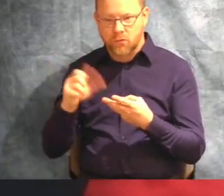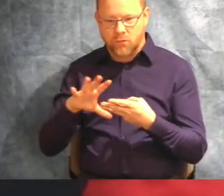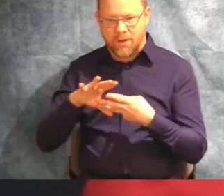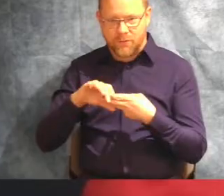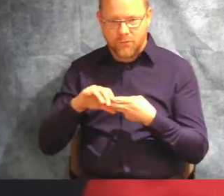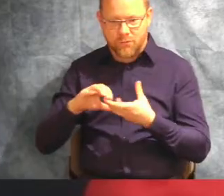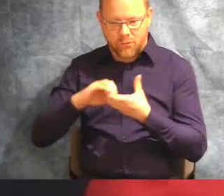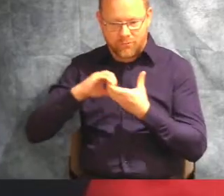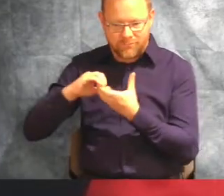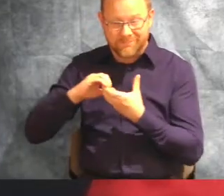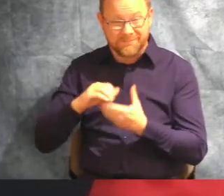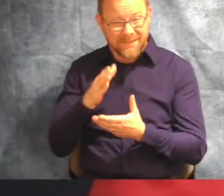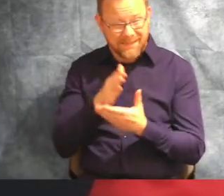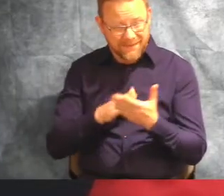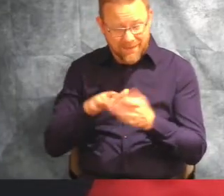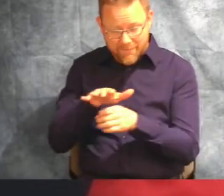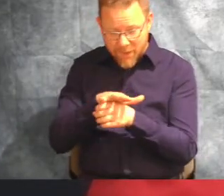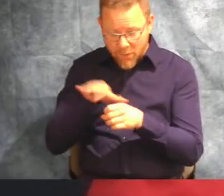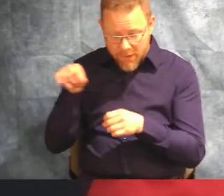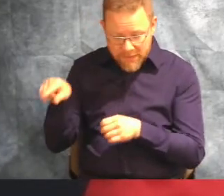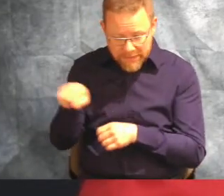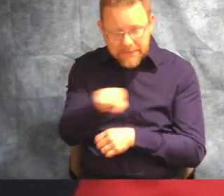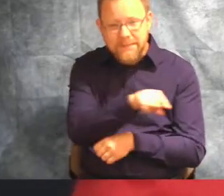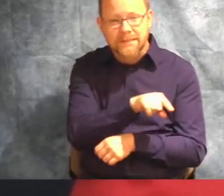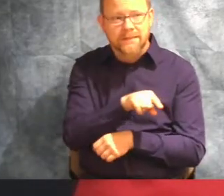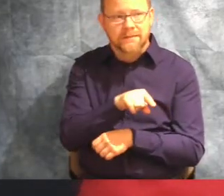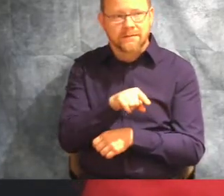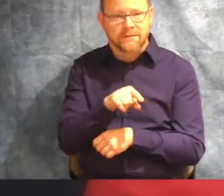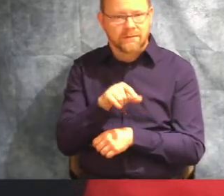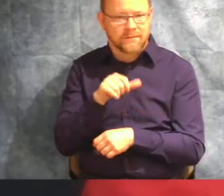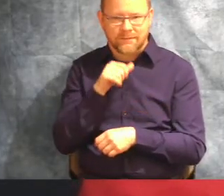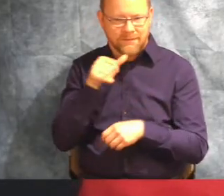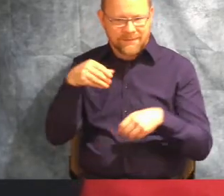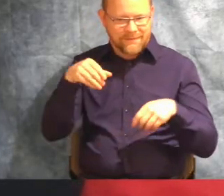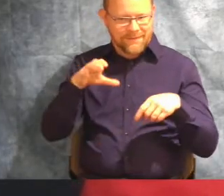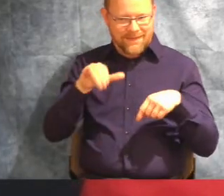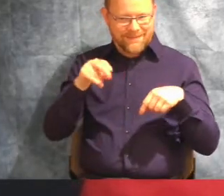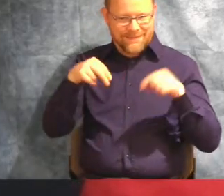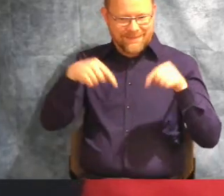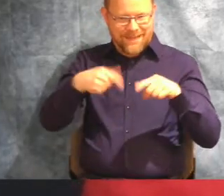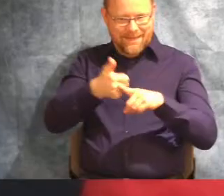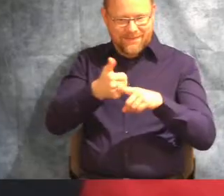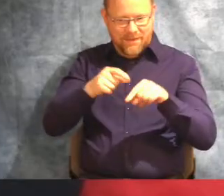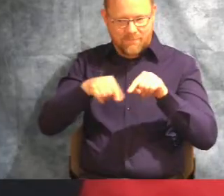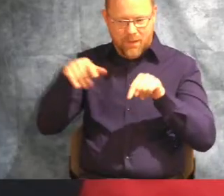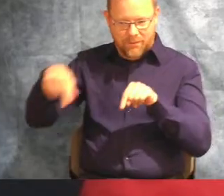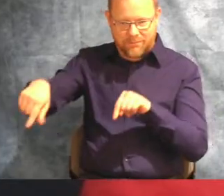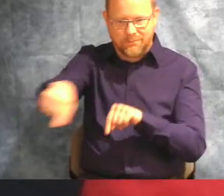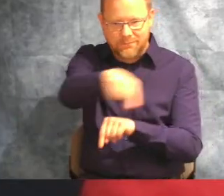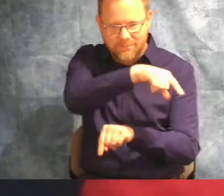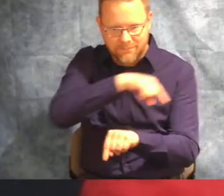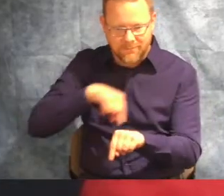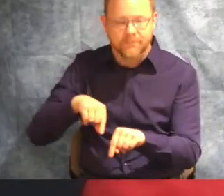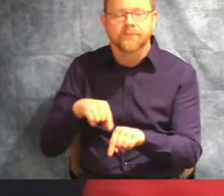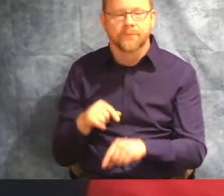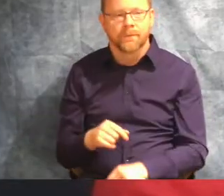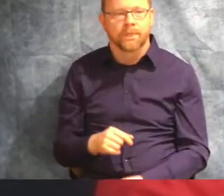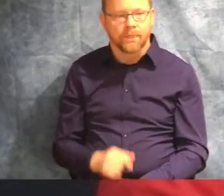those areas that was mentioned are outside of the city now. Um, and so I just wanted to as they make